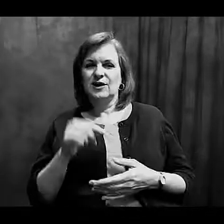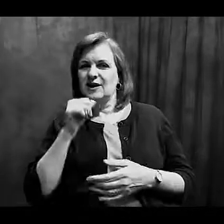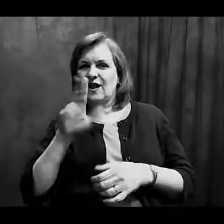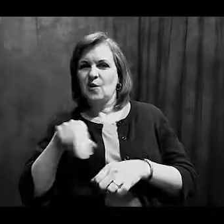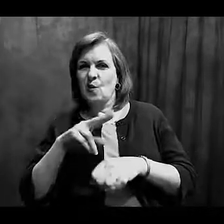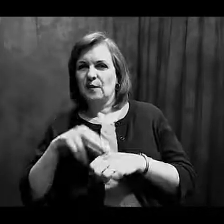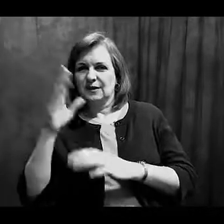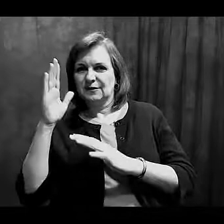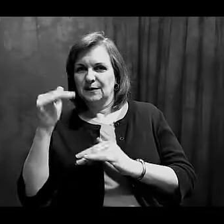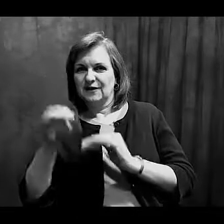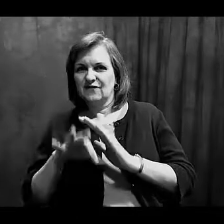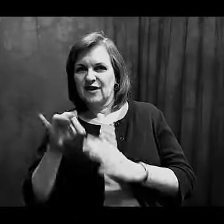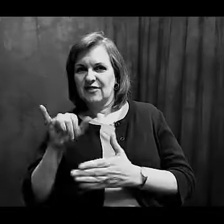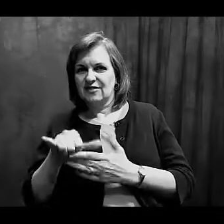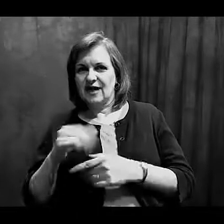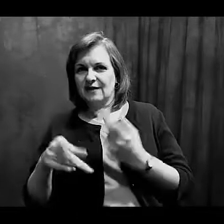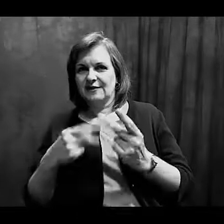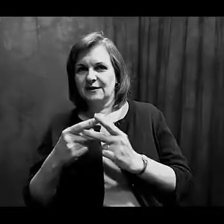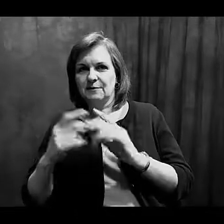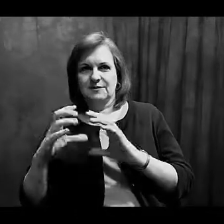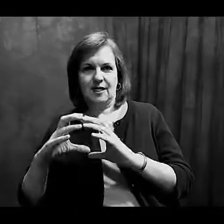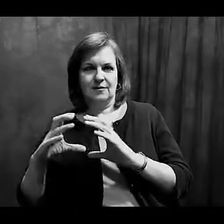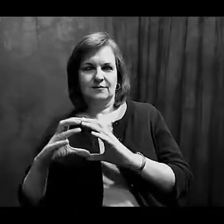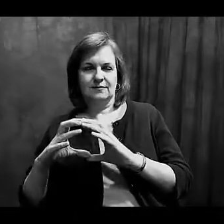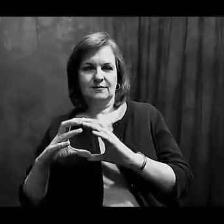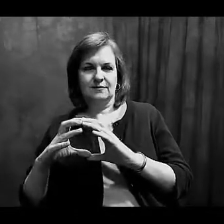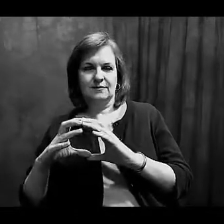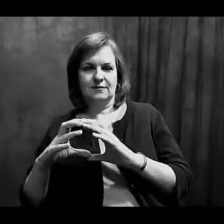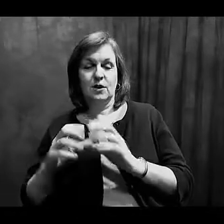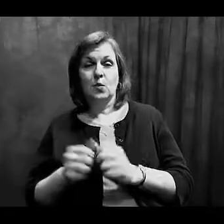where you would not normally expect to find them